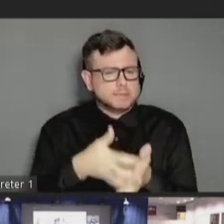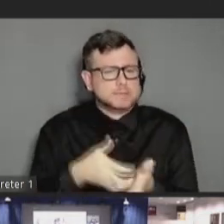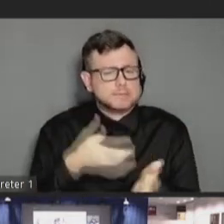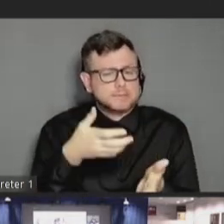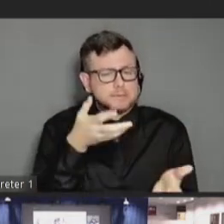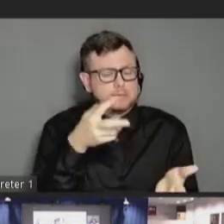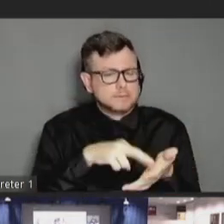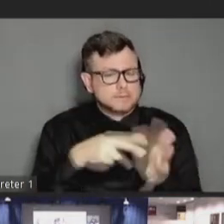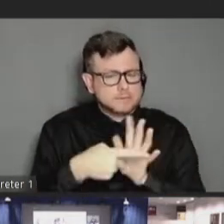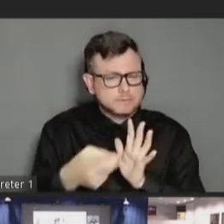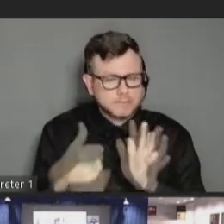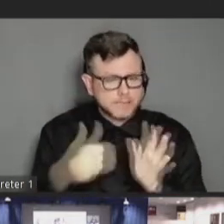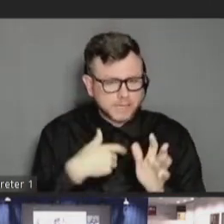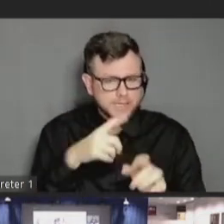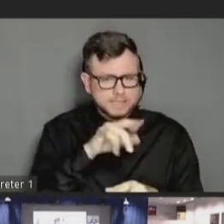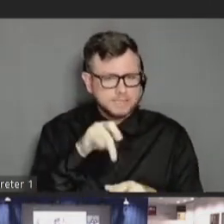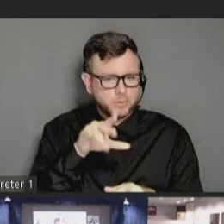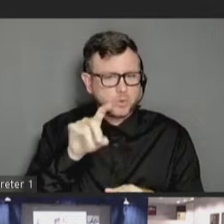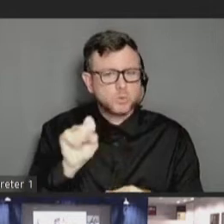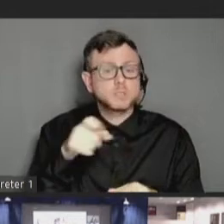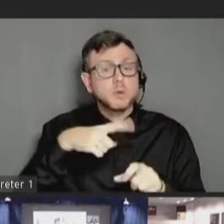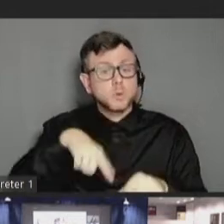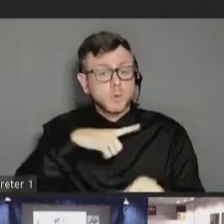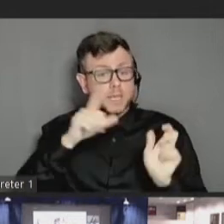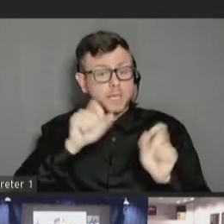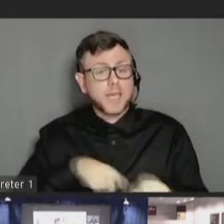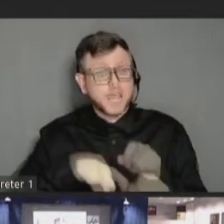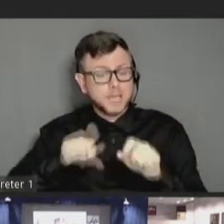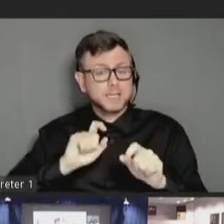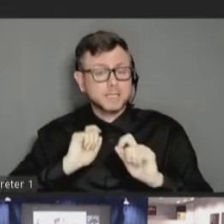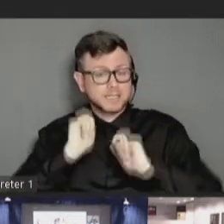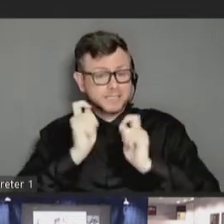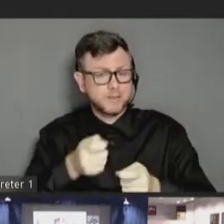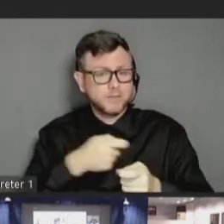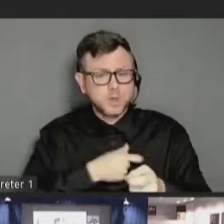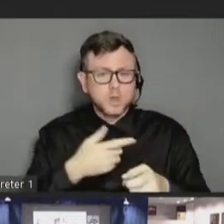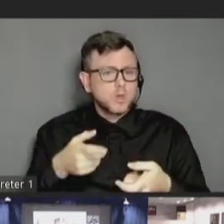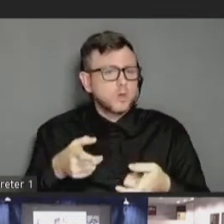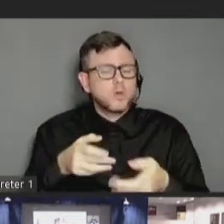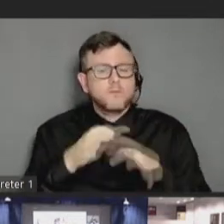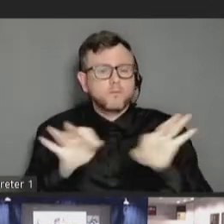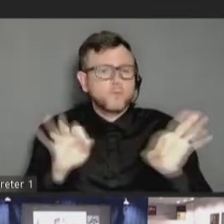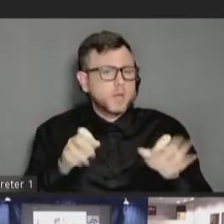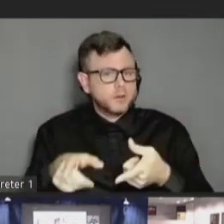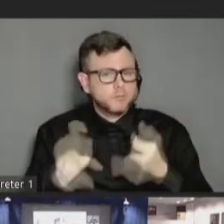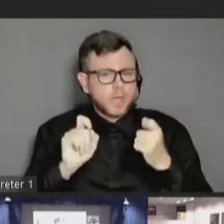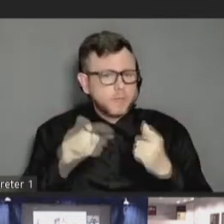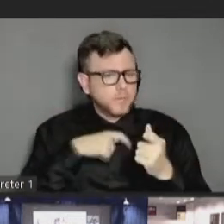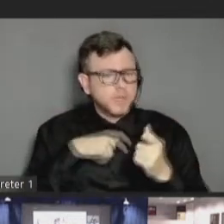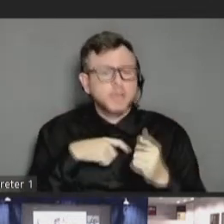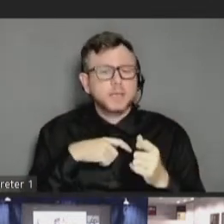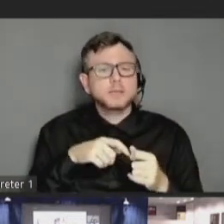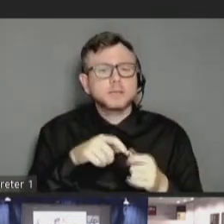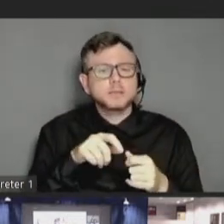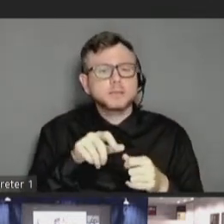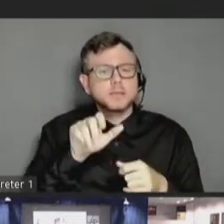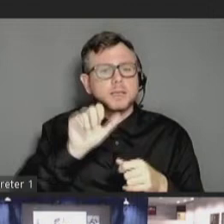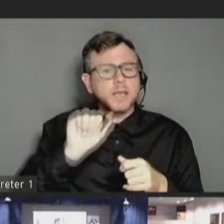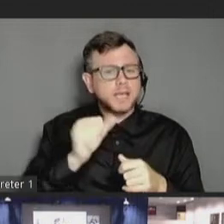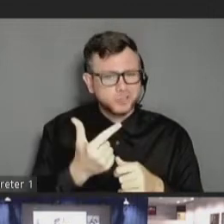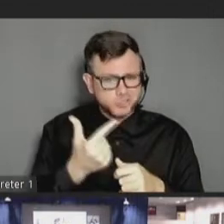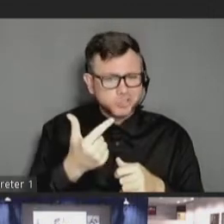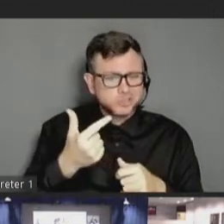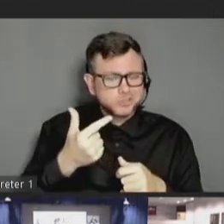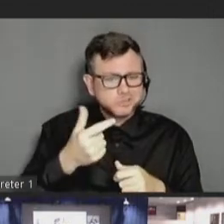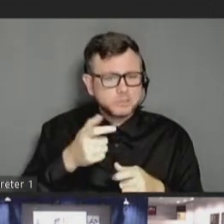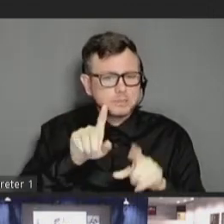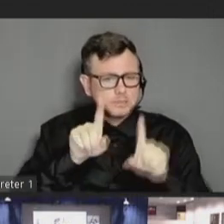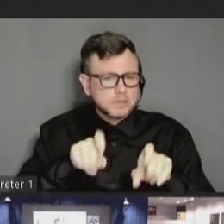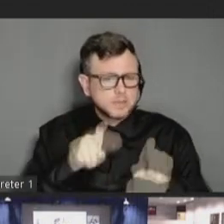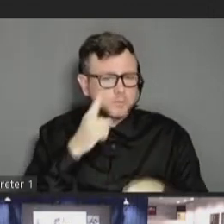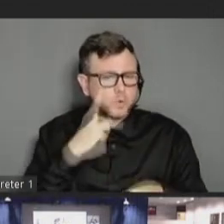an opportunity to distribute free, rapid, at-home COVID-19 antigen tests. We were able to quickly